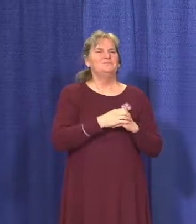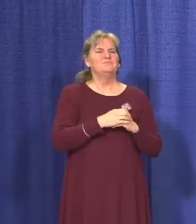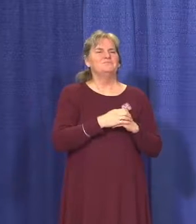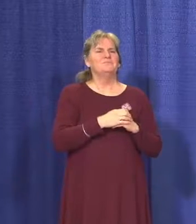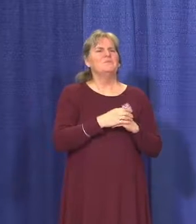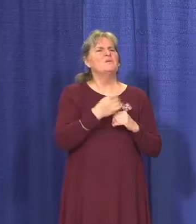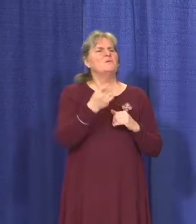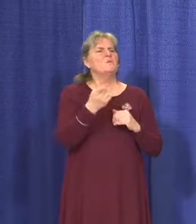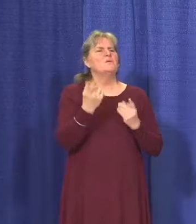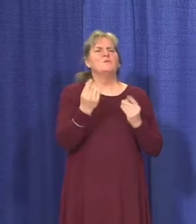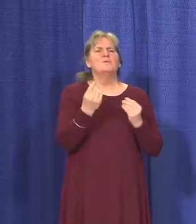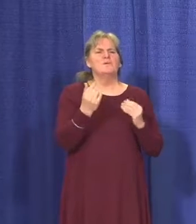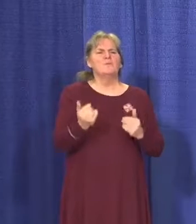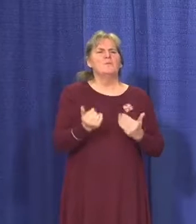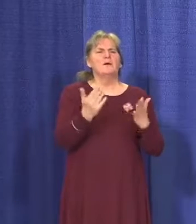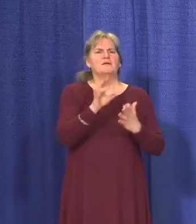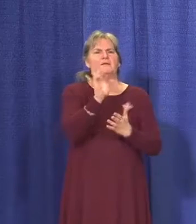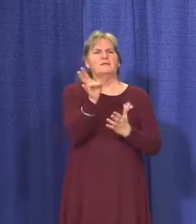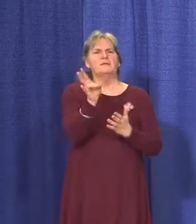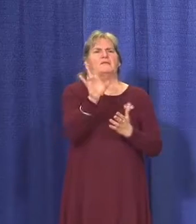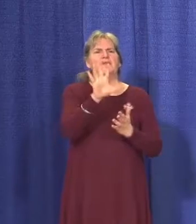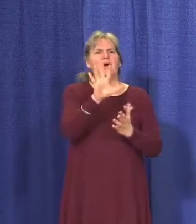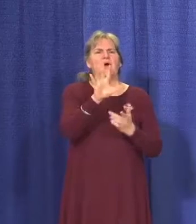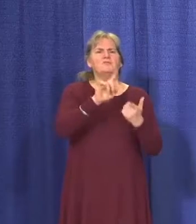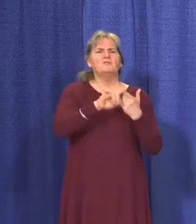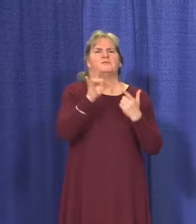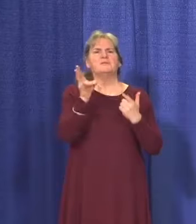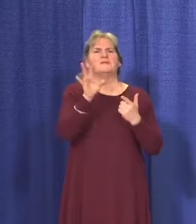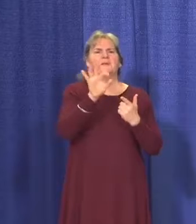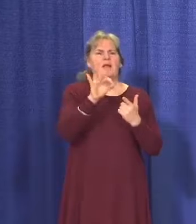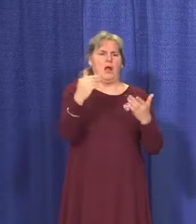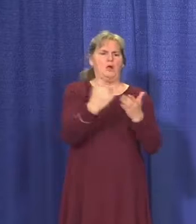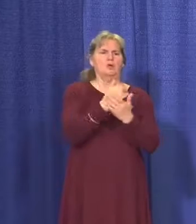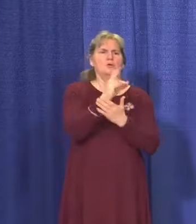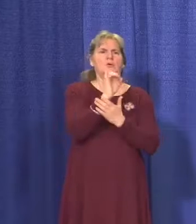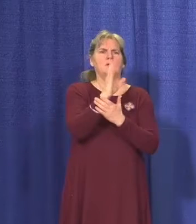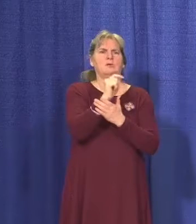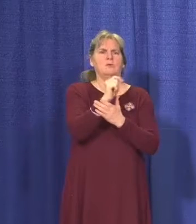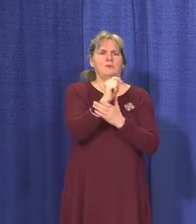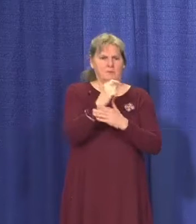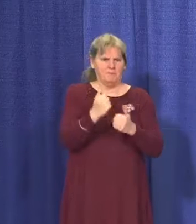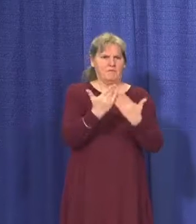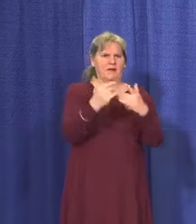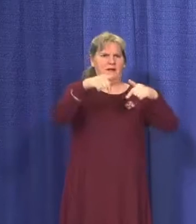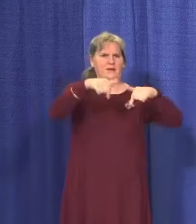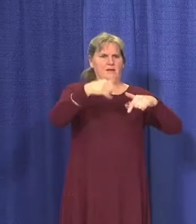We will endeavour to bring 75 to 79 new units into the market in